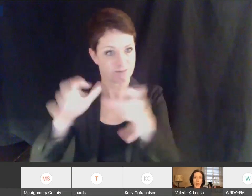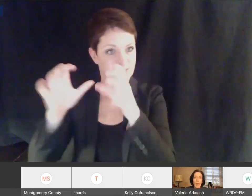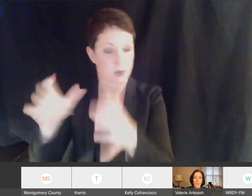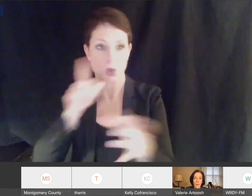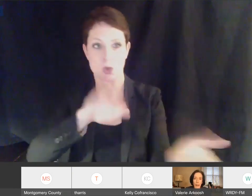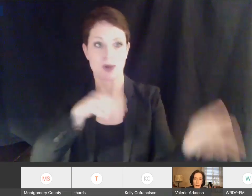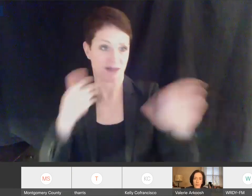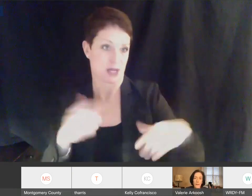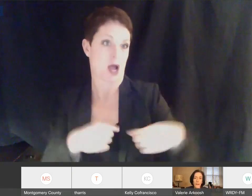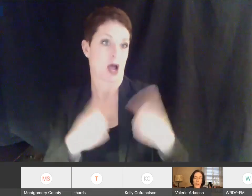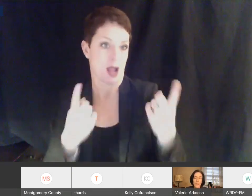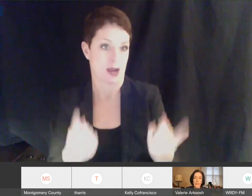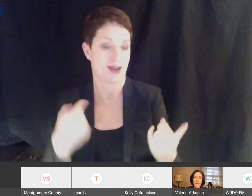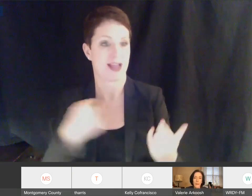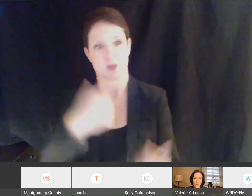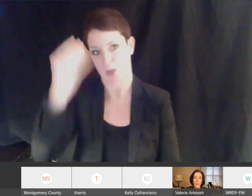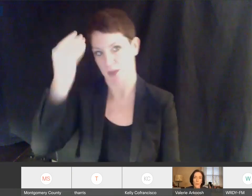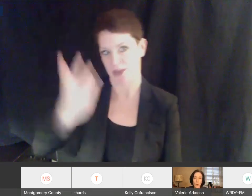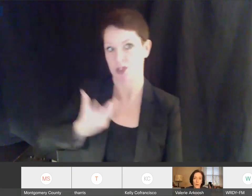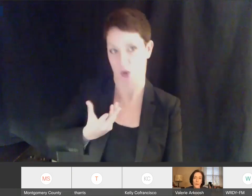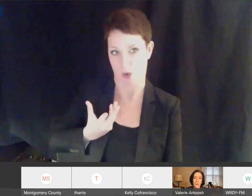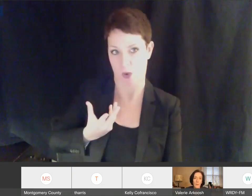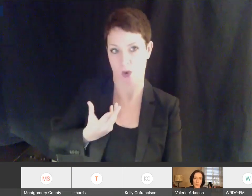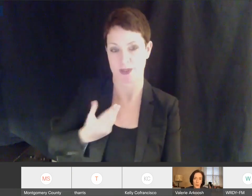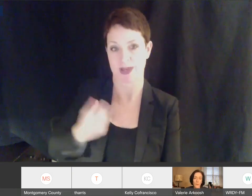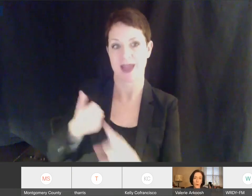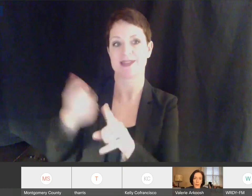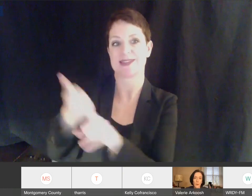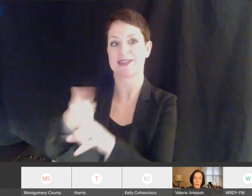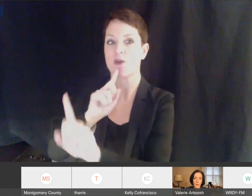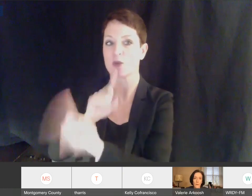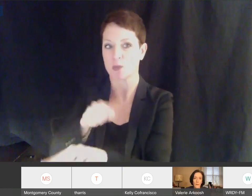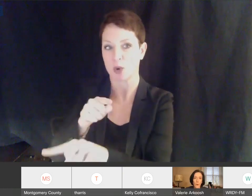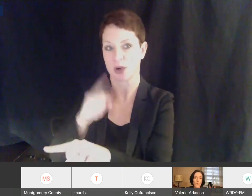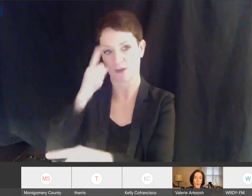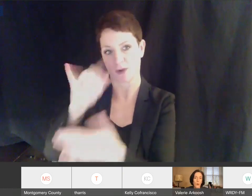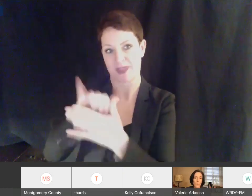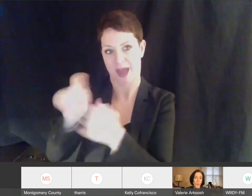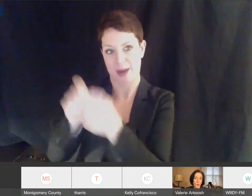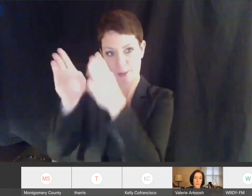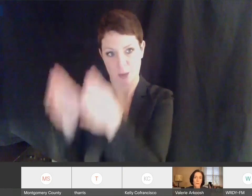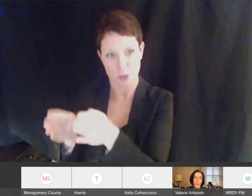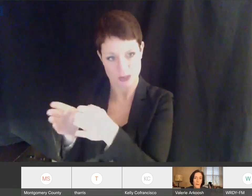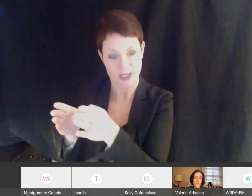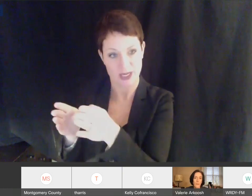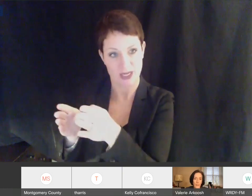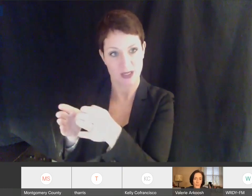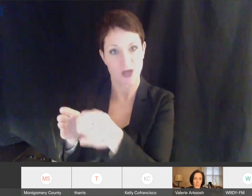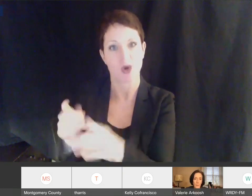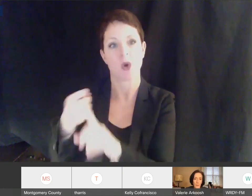as we have it as a self-reported measure for that person or reported from a family member.